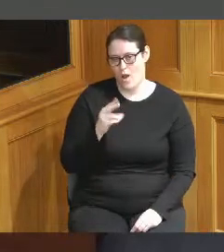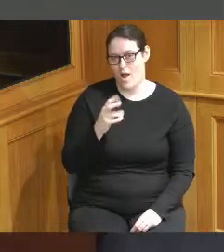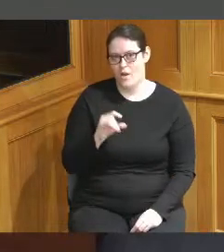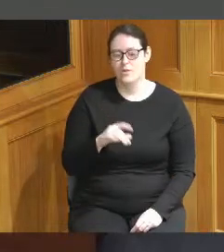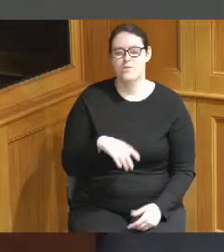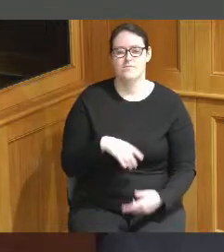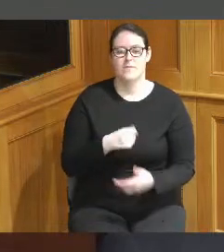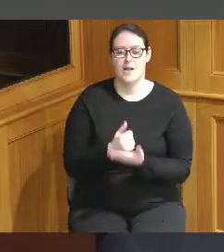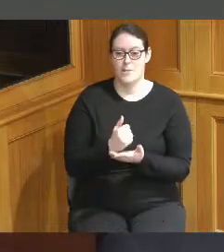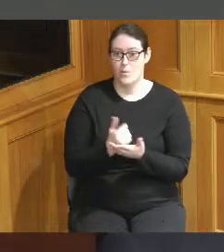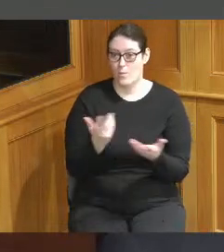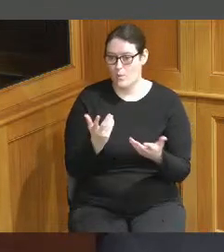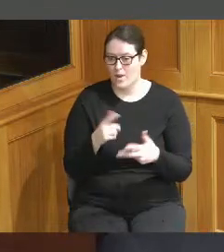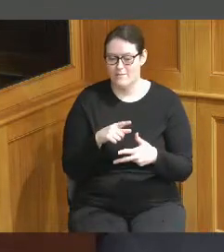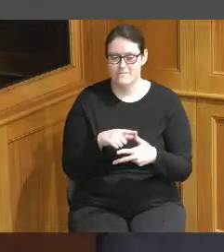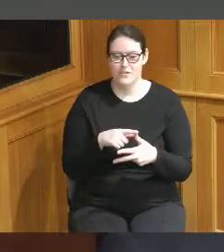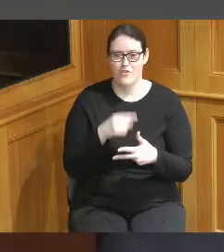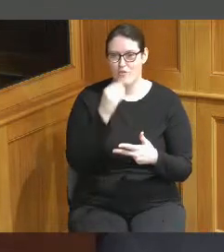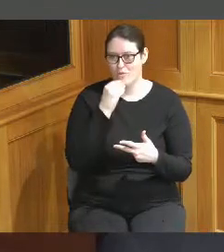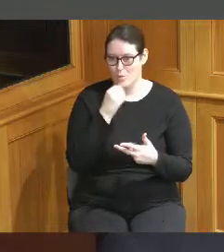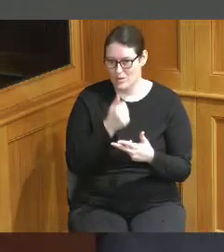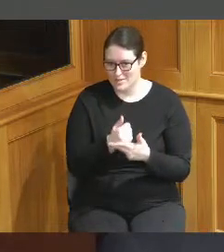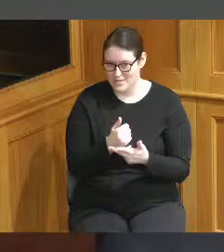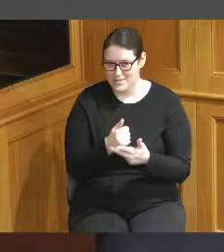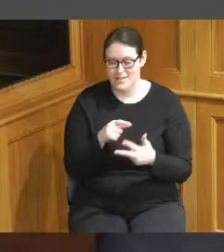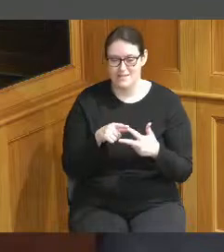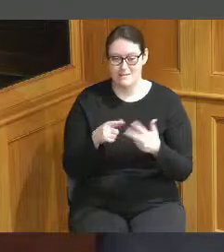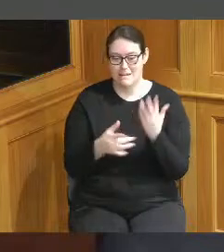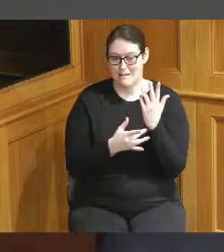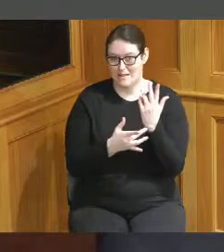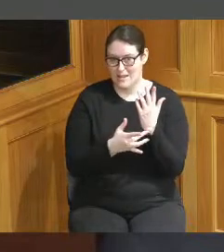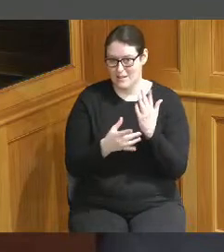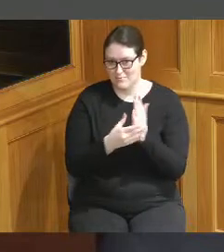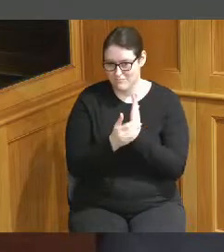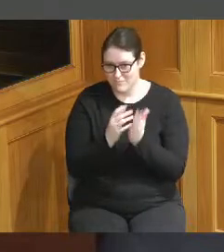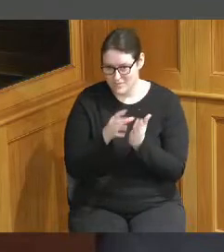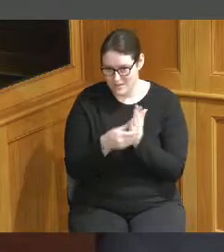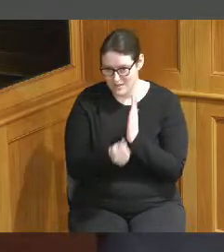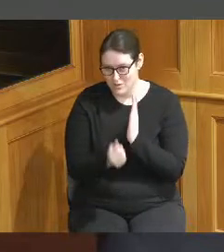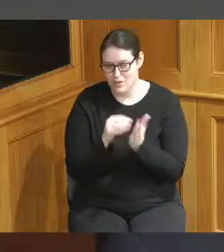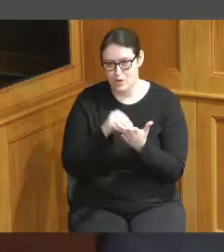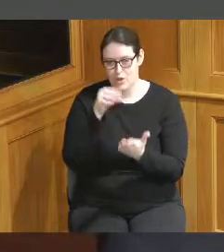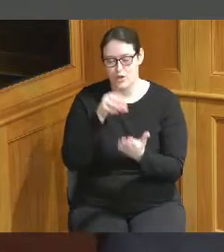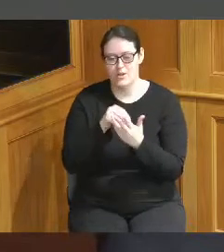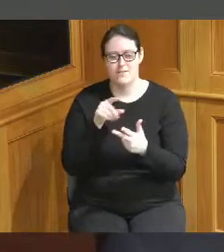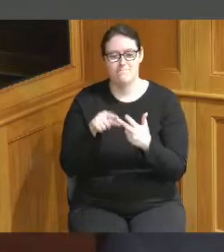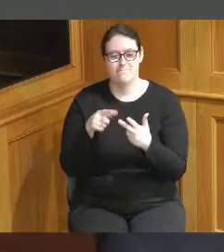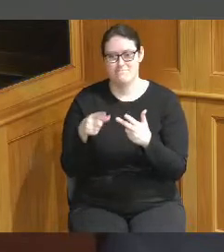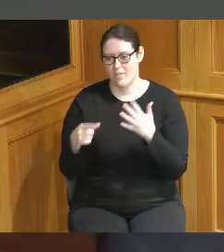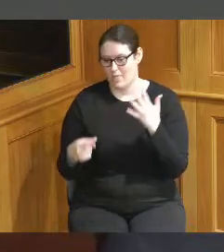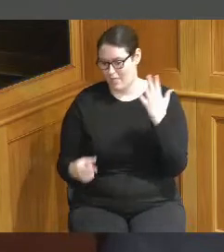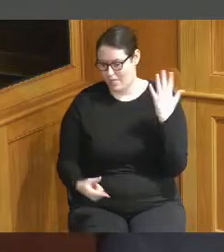heart of Avondale which is has been a desert for a lot of things food deserts economic desert health